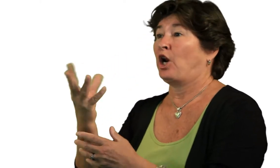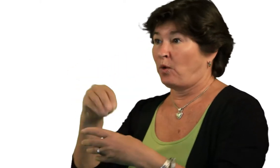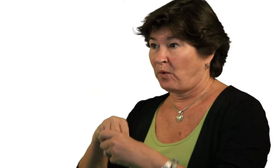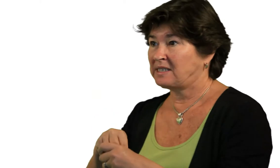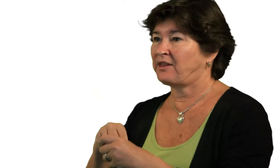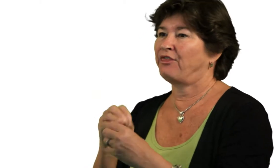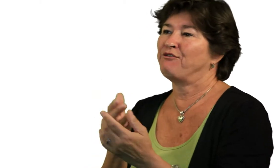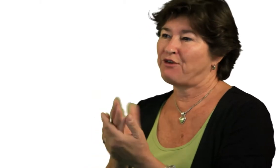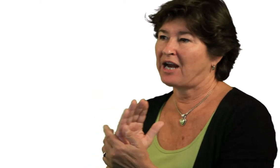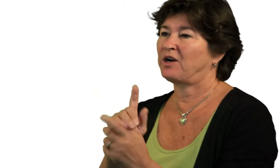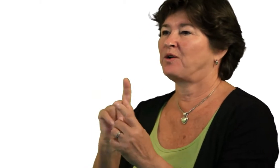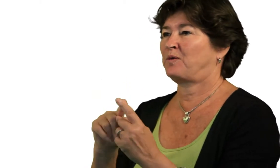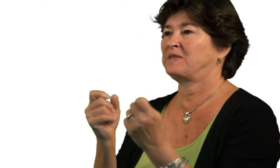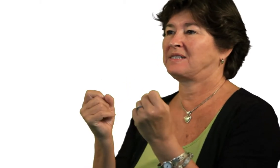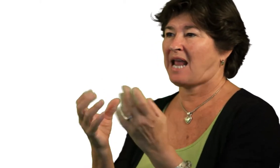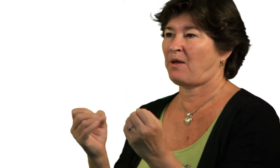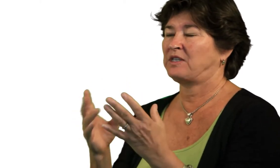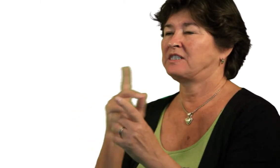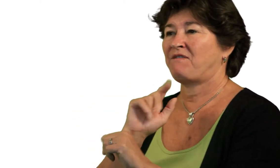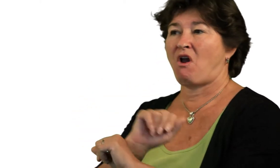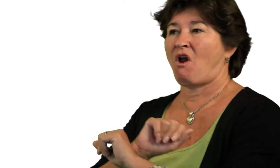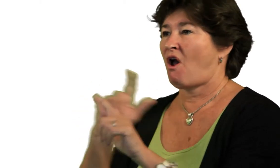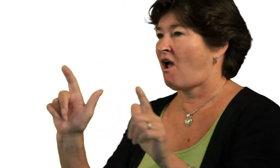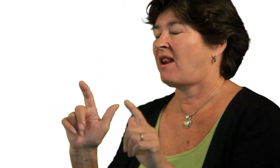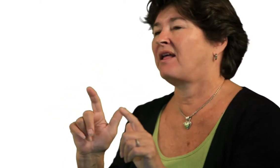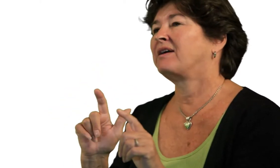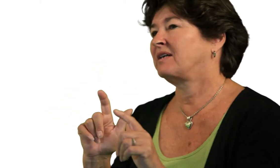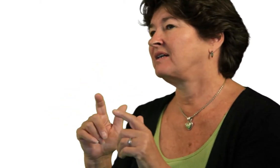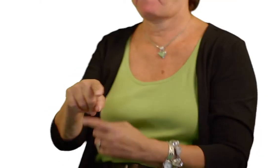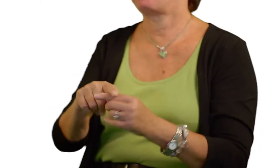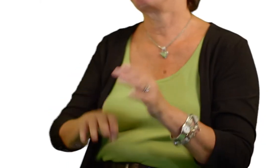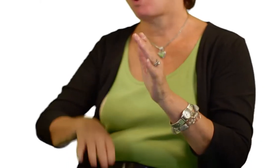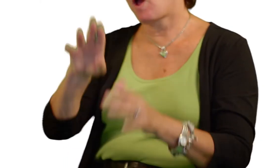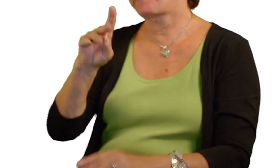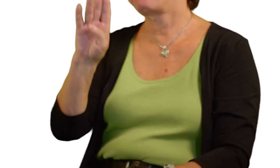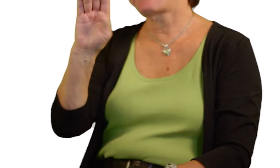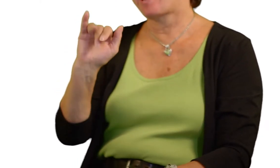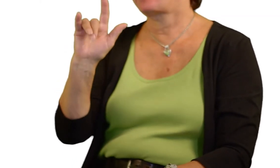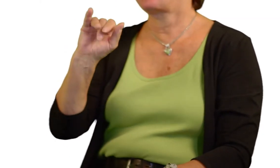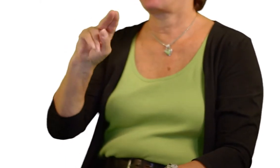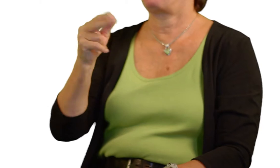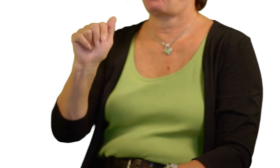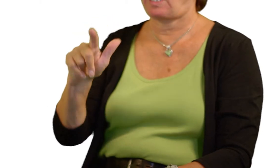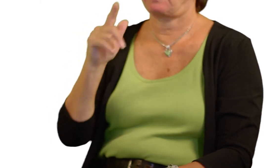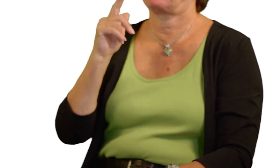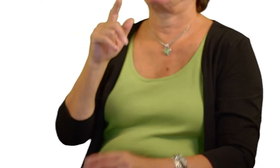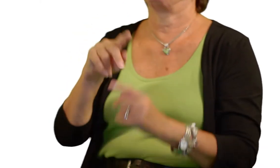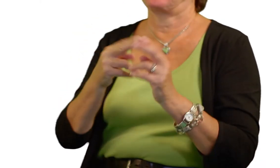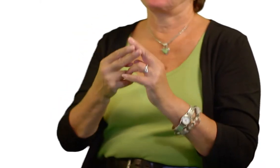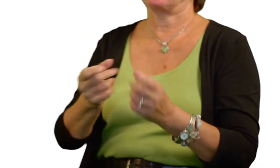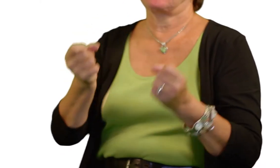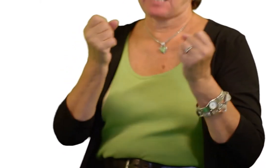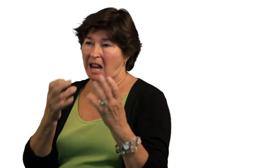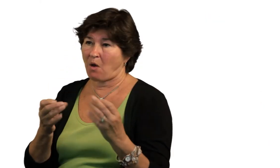And it includes the right to sign language for all. We want them to grow up bilingual,